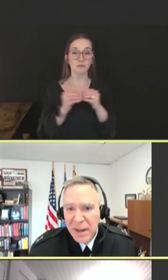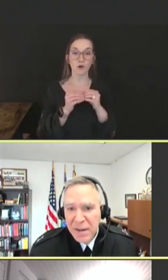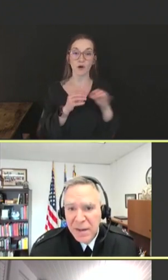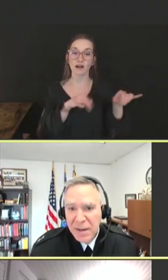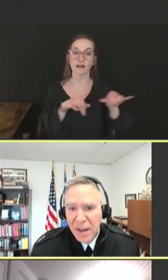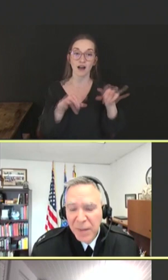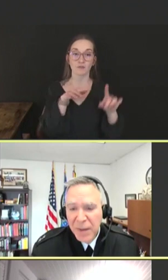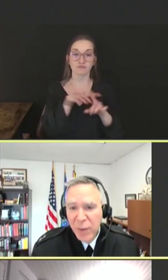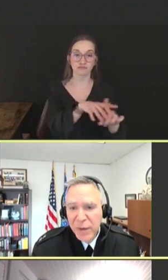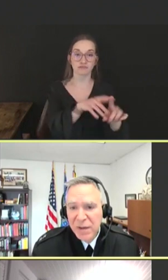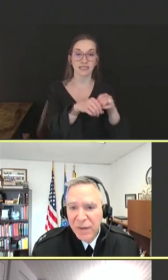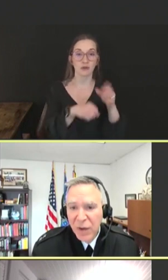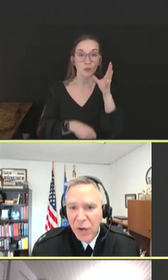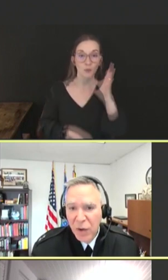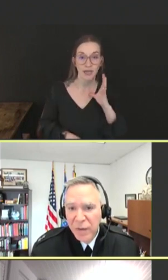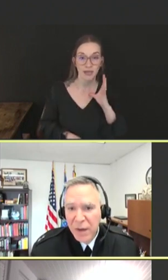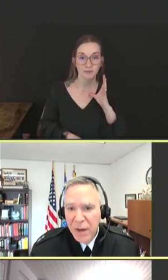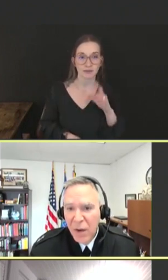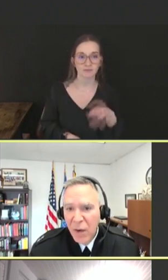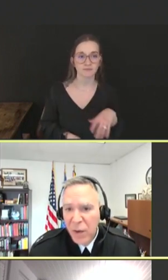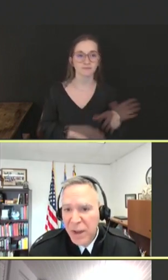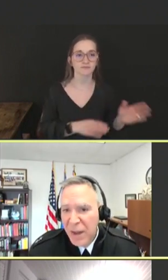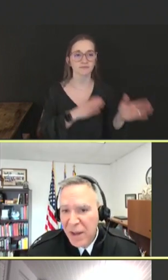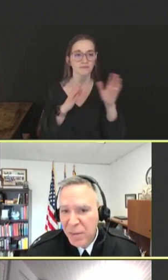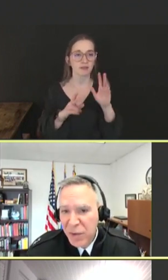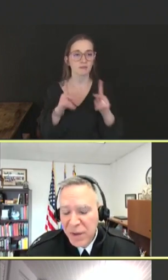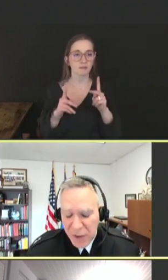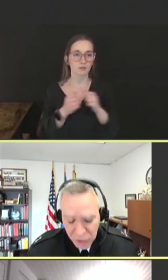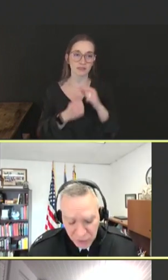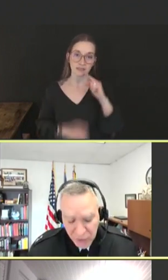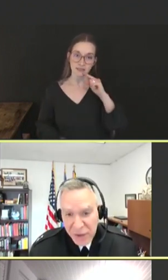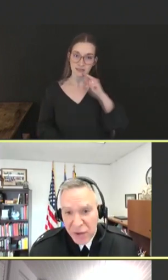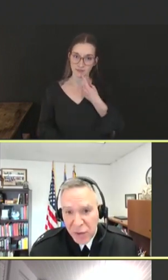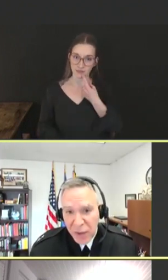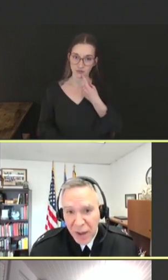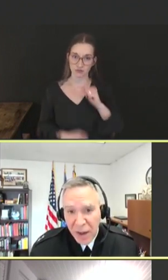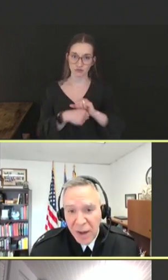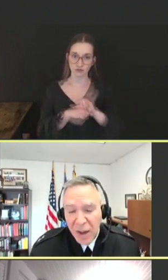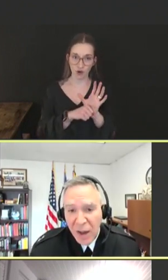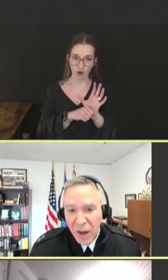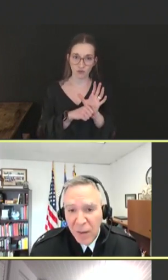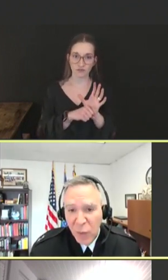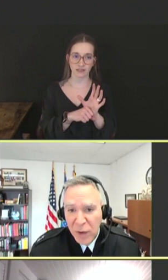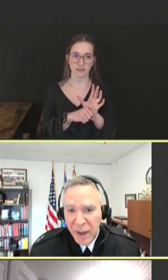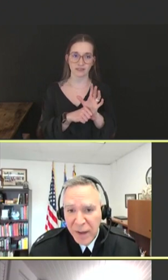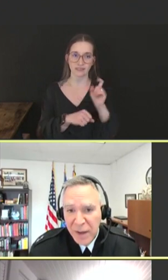It's -- people with severe COVID or need hospitalization or ICU care are more likely.